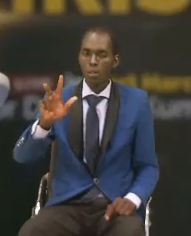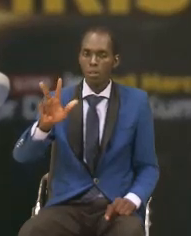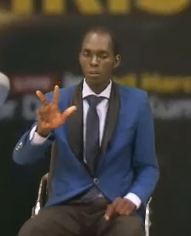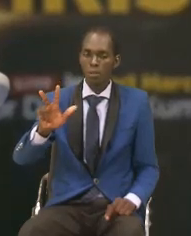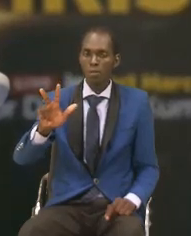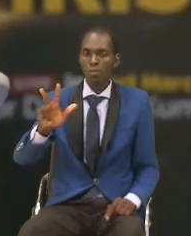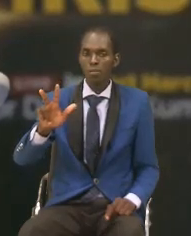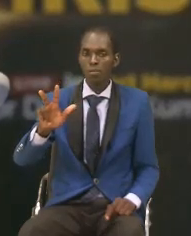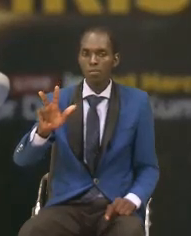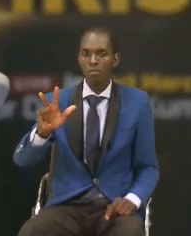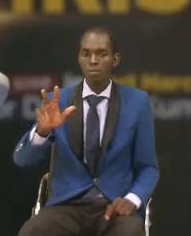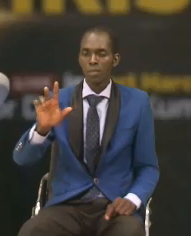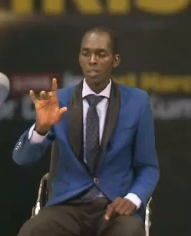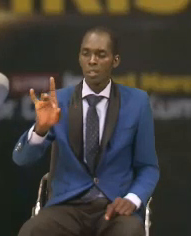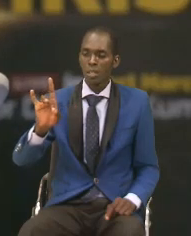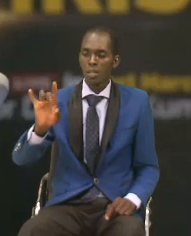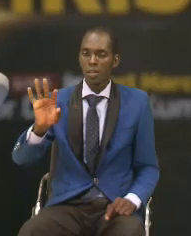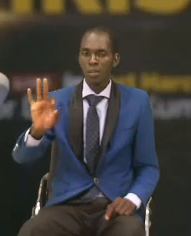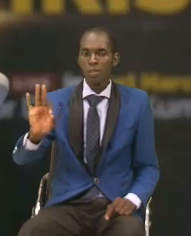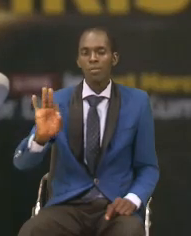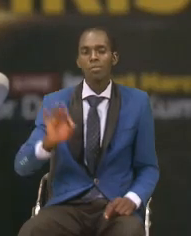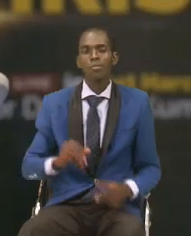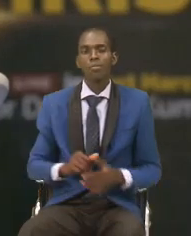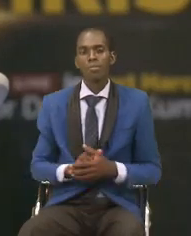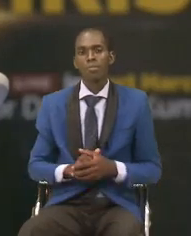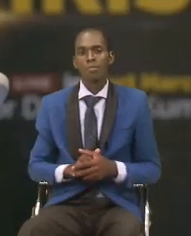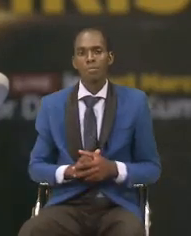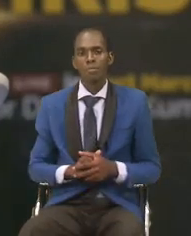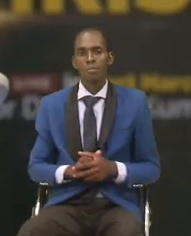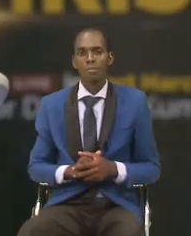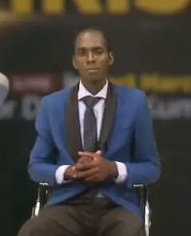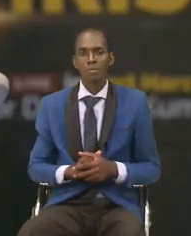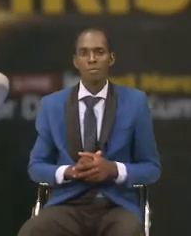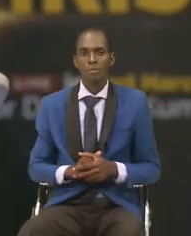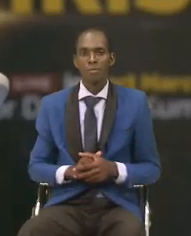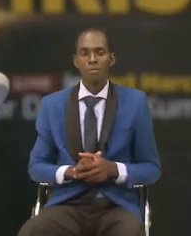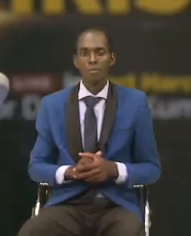two seven eight one three eight nine